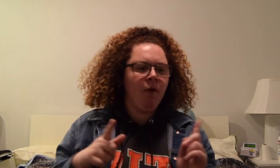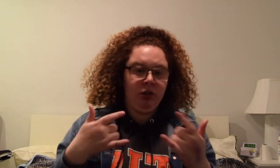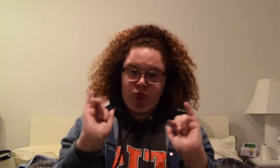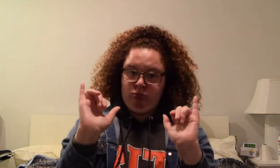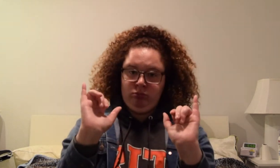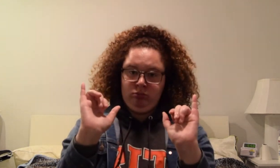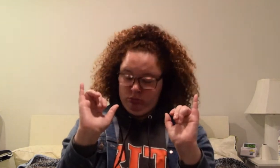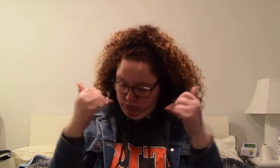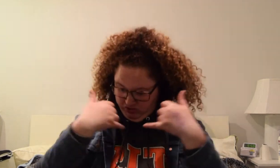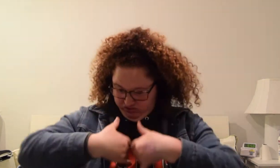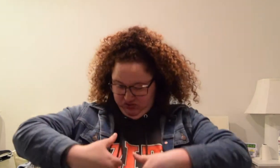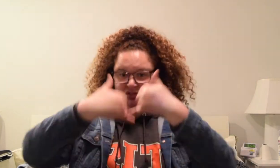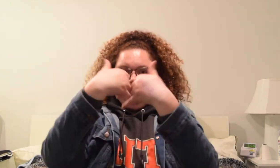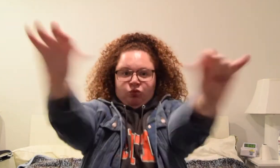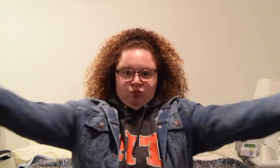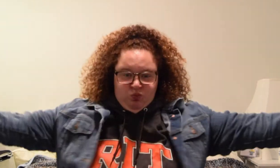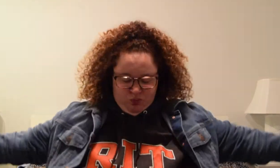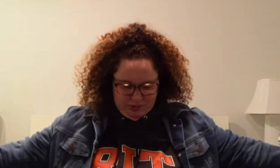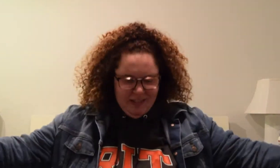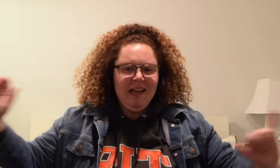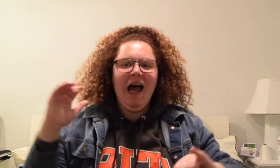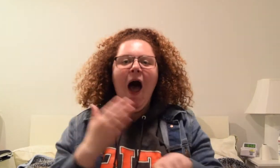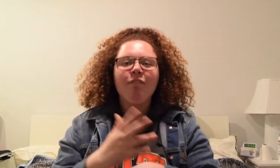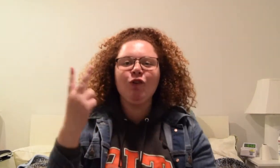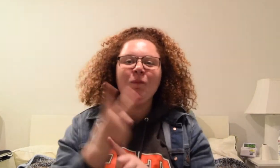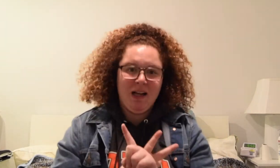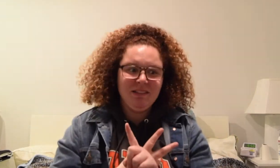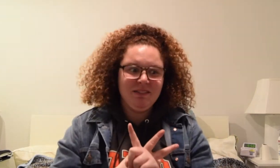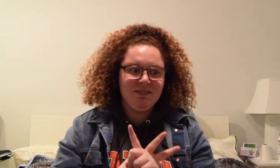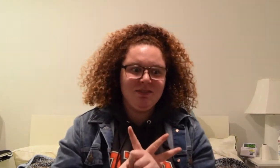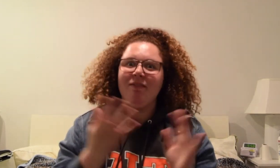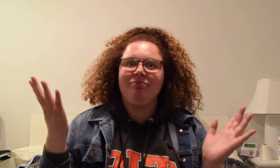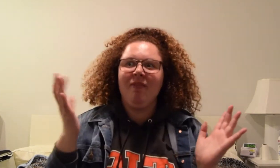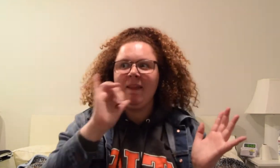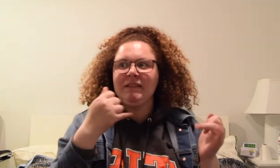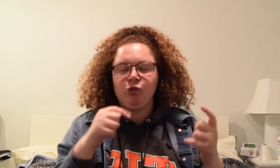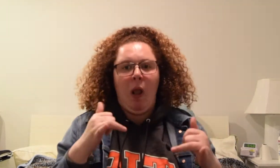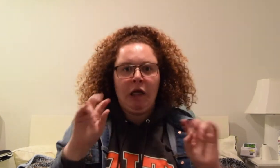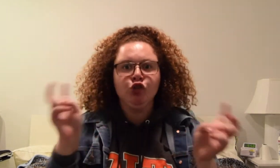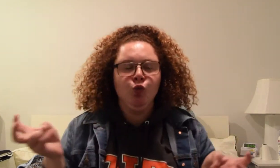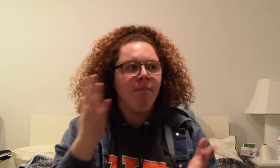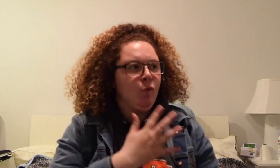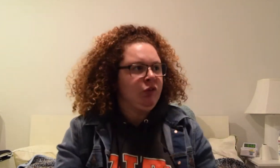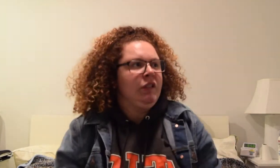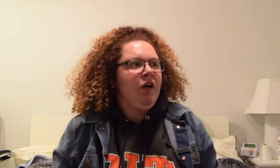But still... STILL, after 2 months, that's still an issue unfortunately